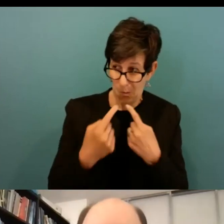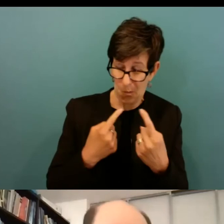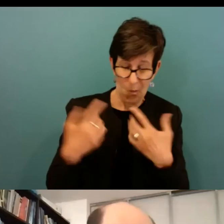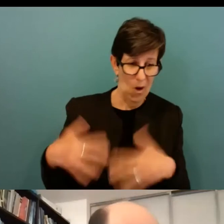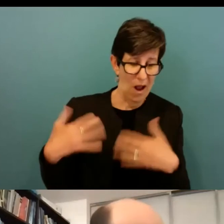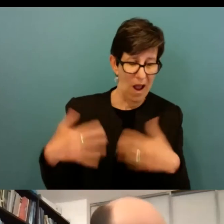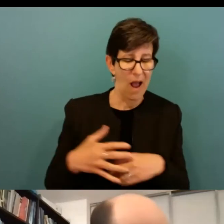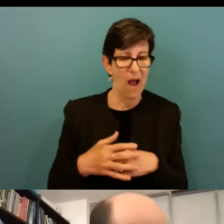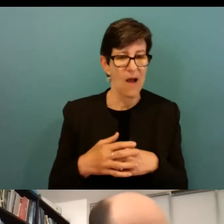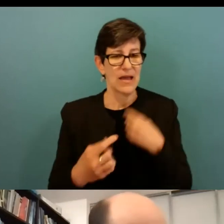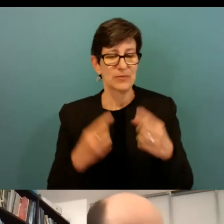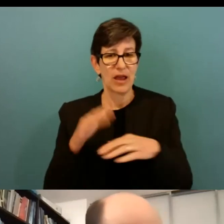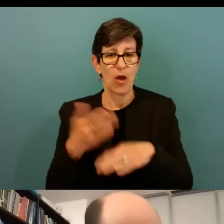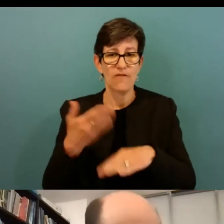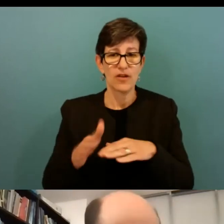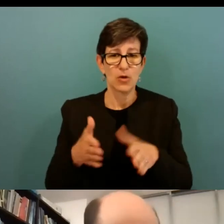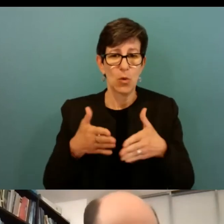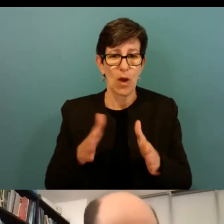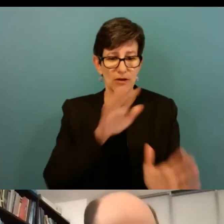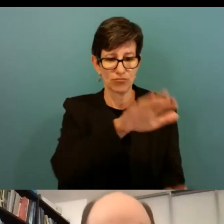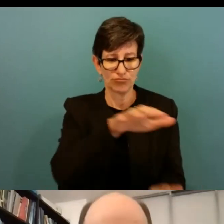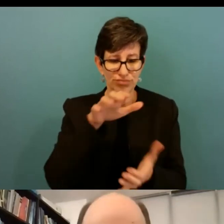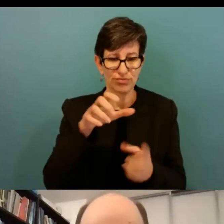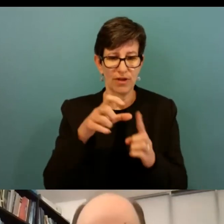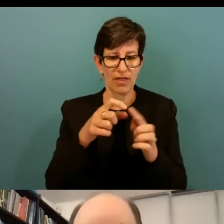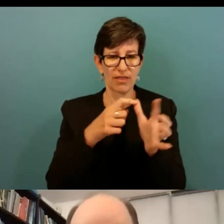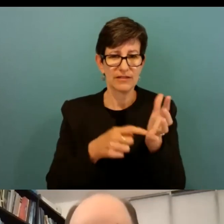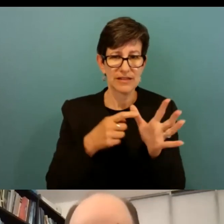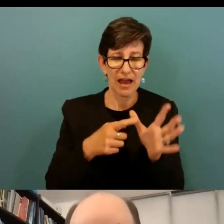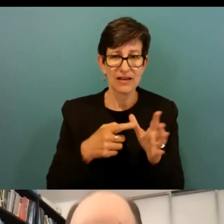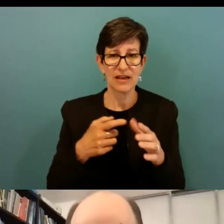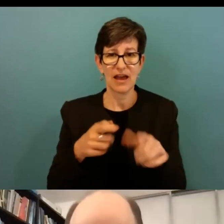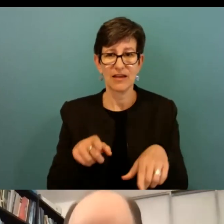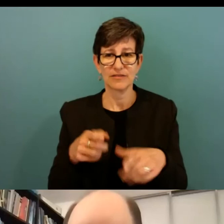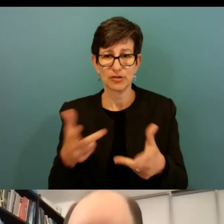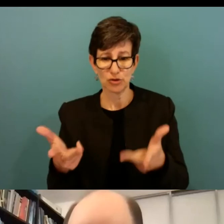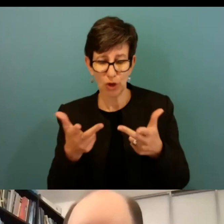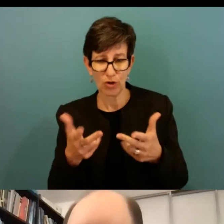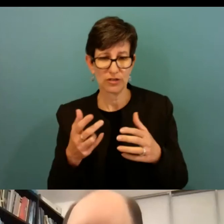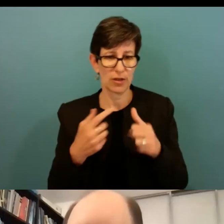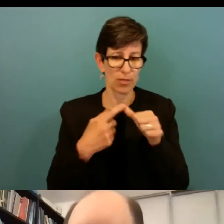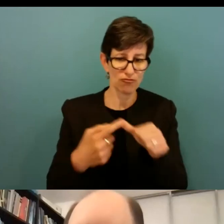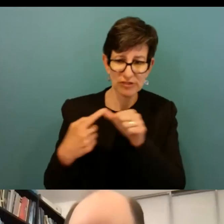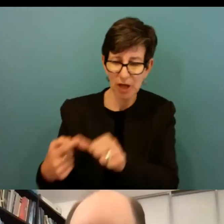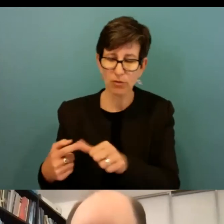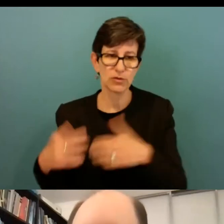the results, and really spotlight for all of us. Some of the key takeouts, there has